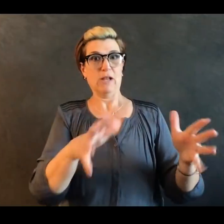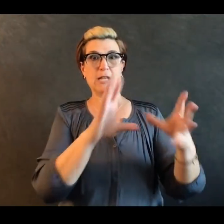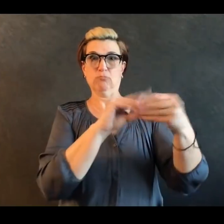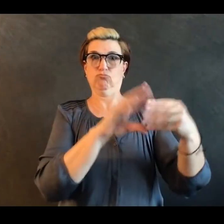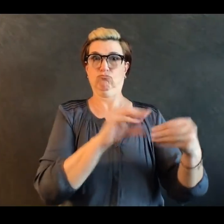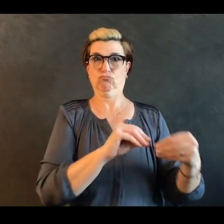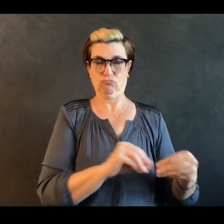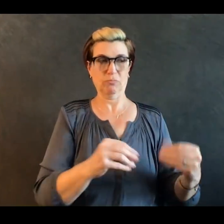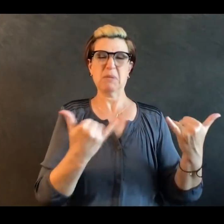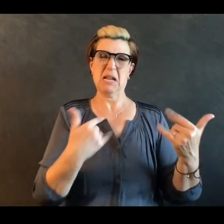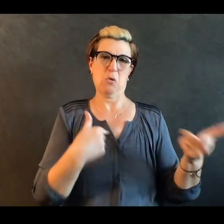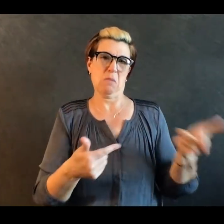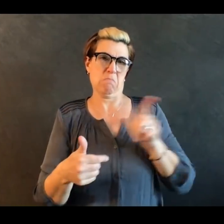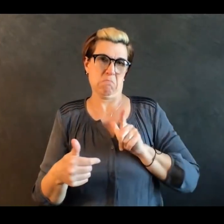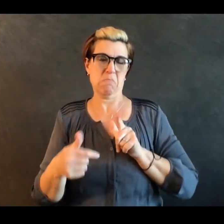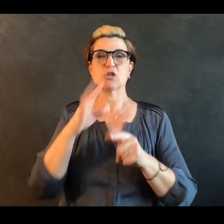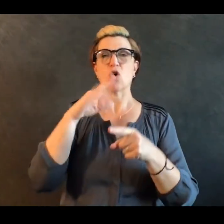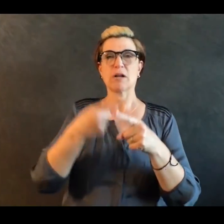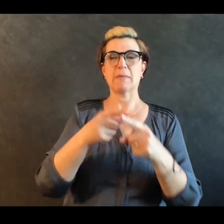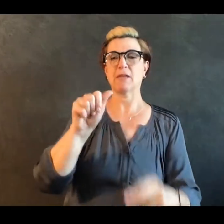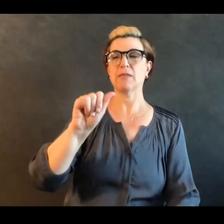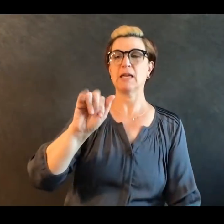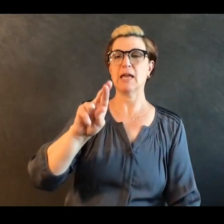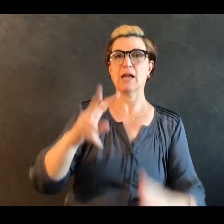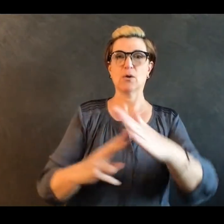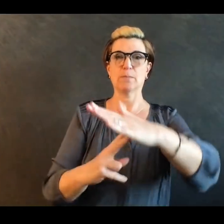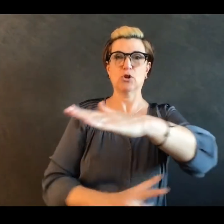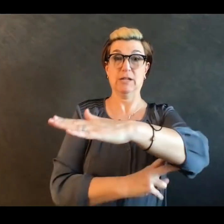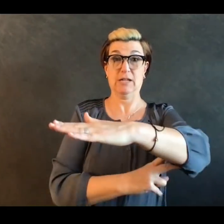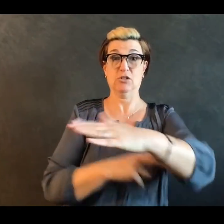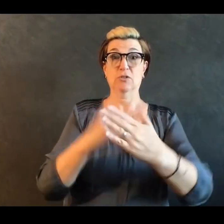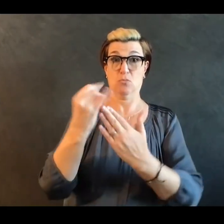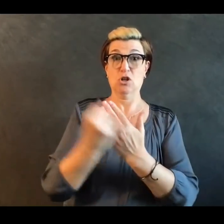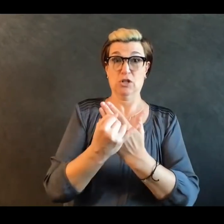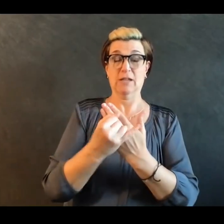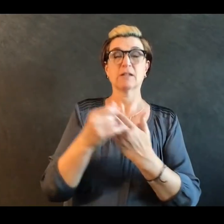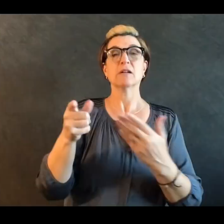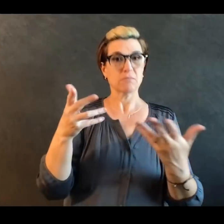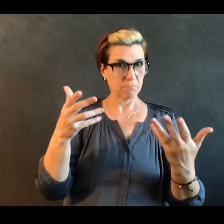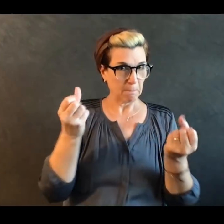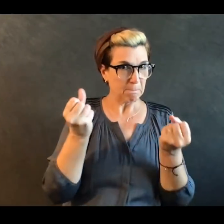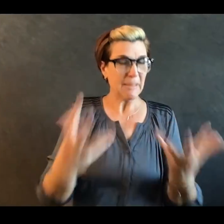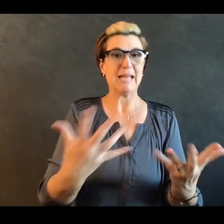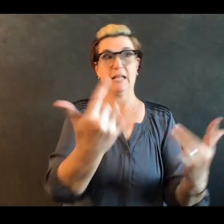the air bridge is completed forty four flights 56 more are scheduled but on the